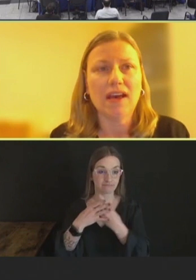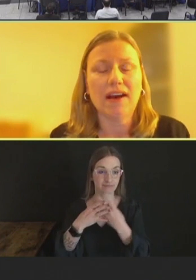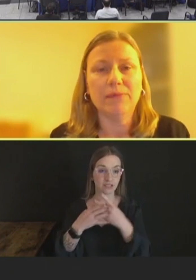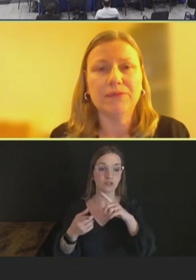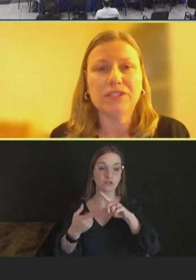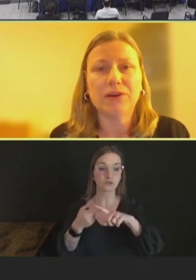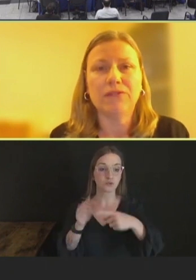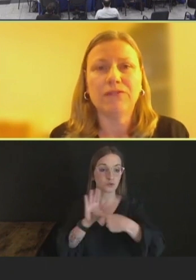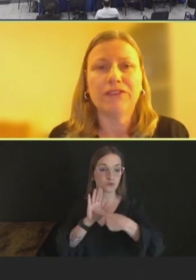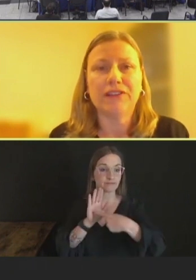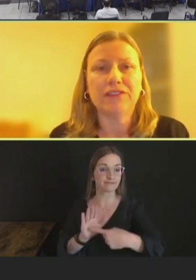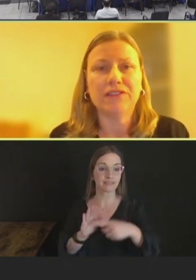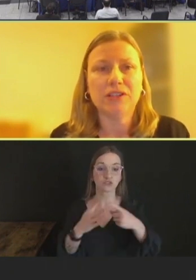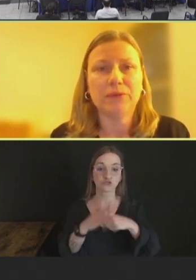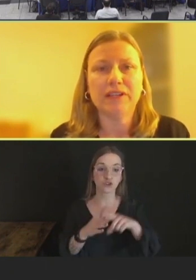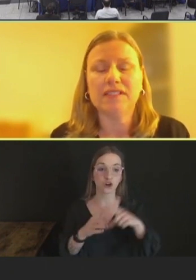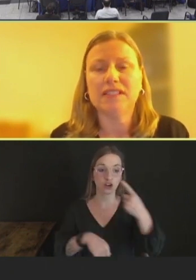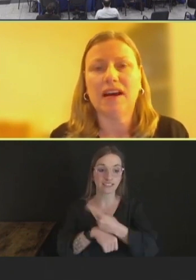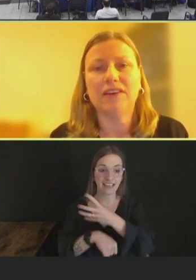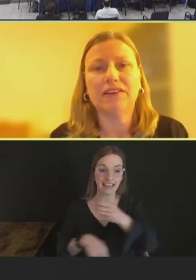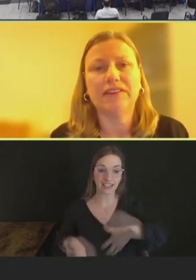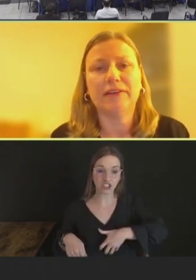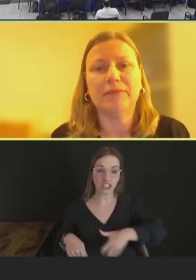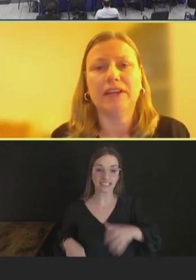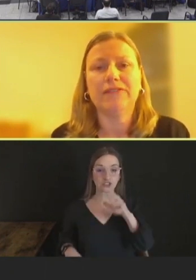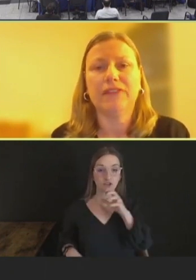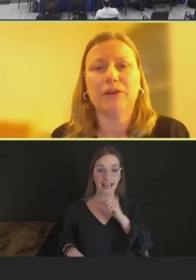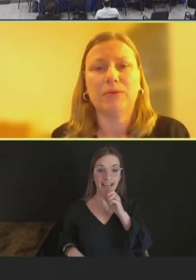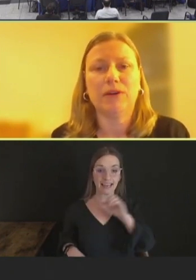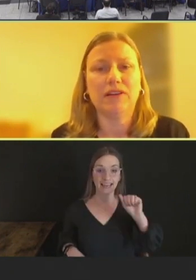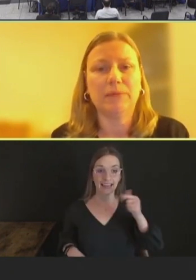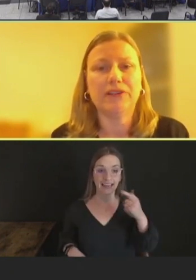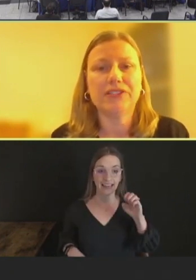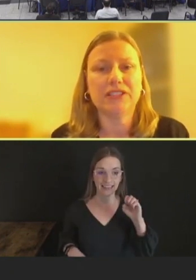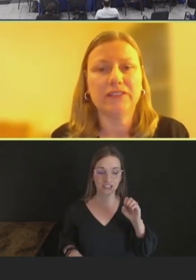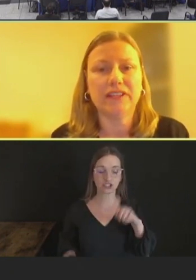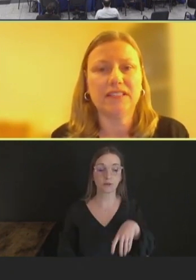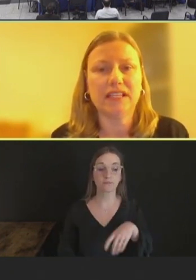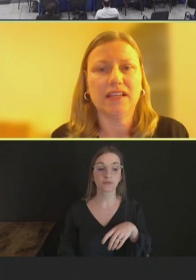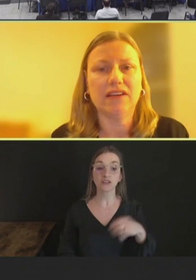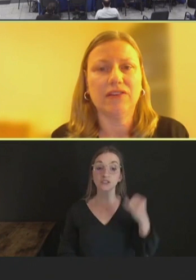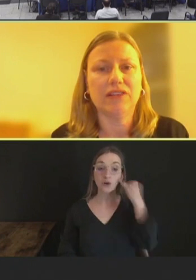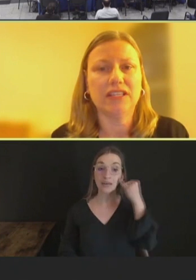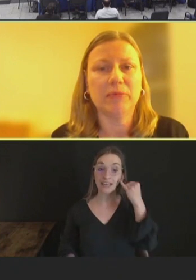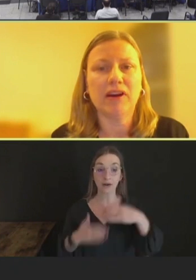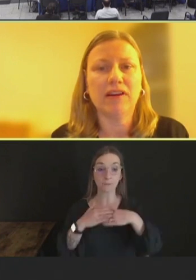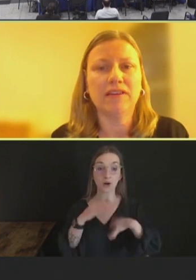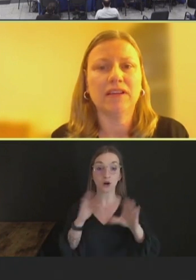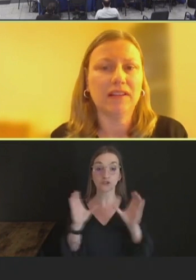So, for the original pregnancy algorithm, if there were birth certificate data or EMR,